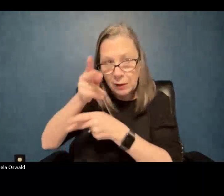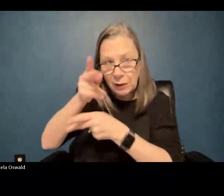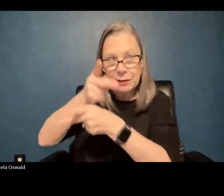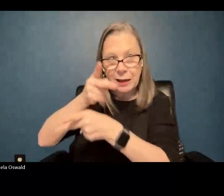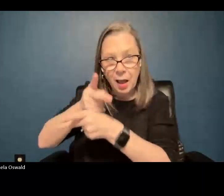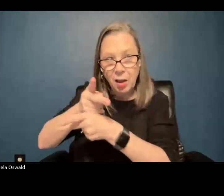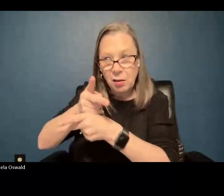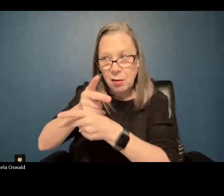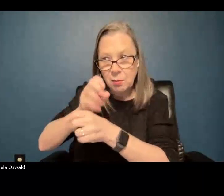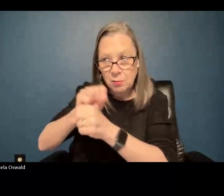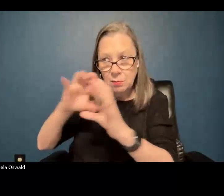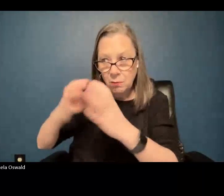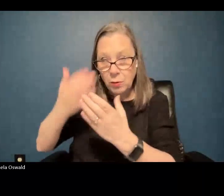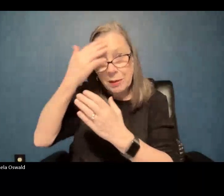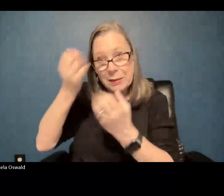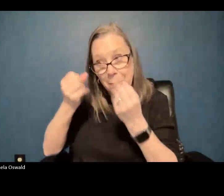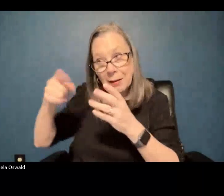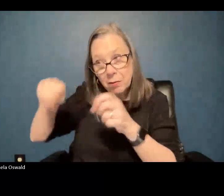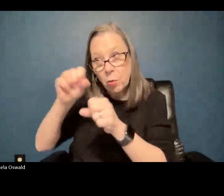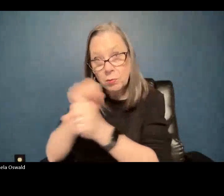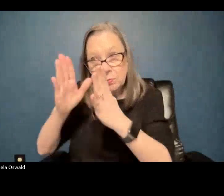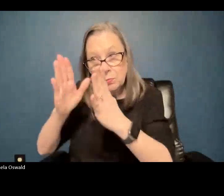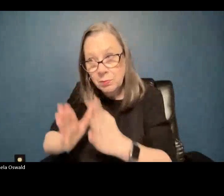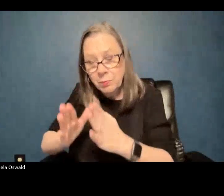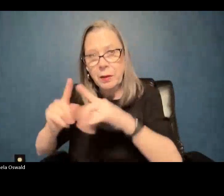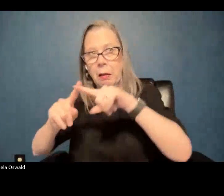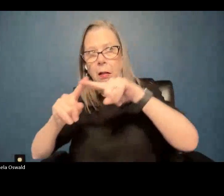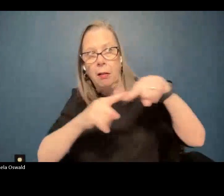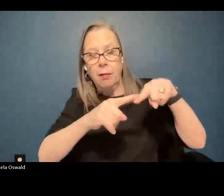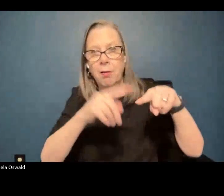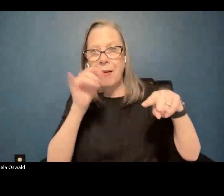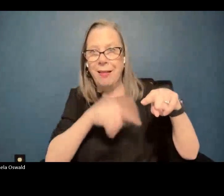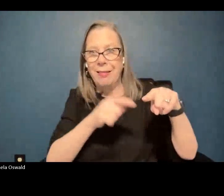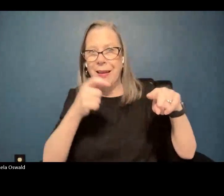And we aren't able to offer them the career path with the appropriate base